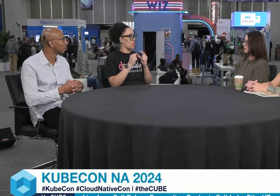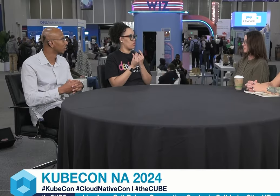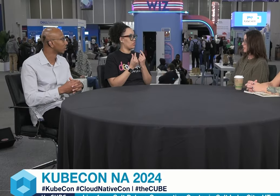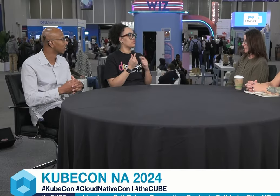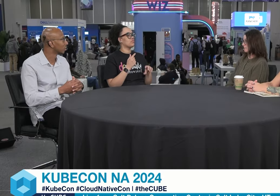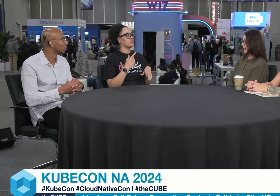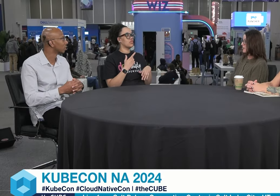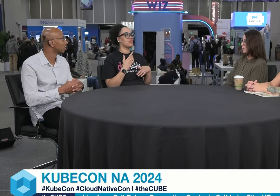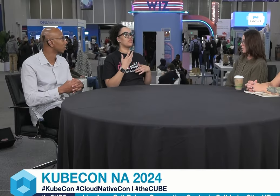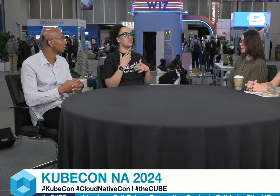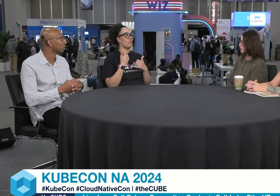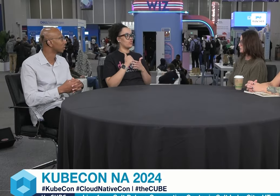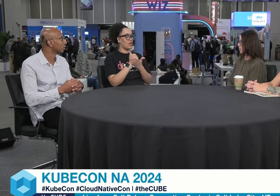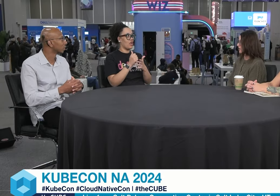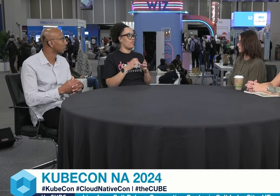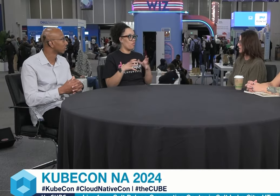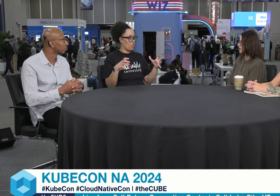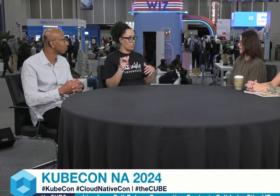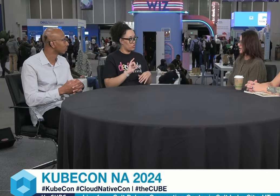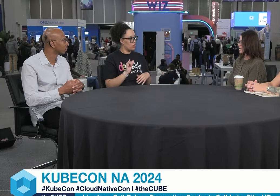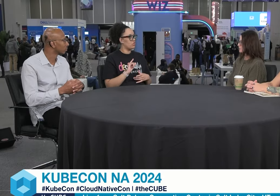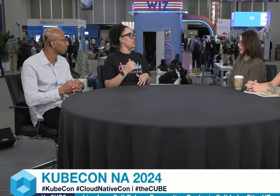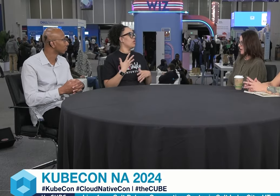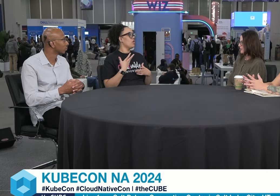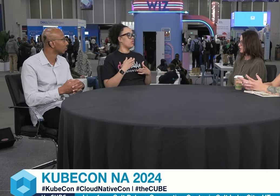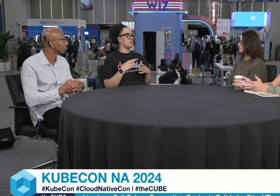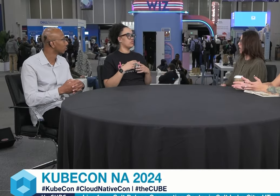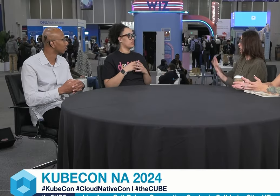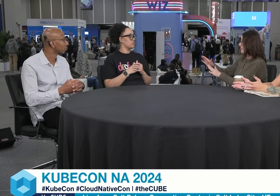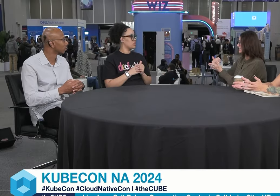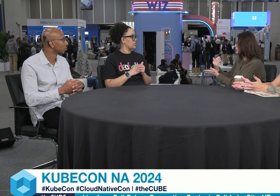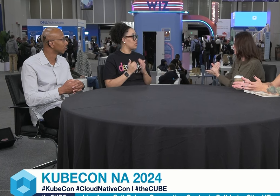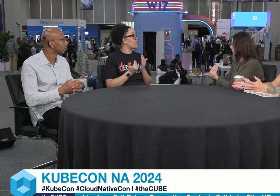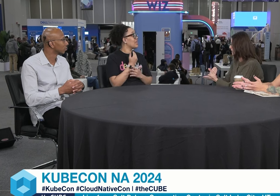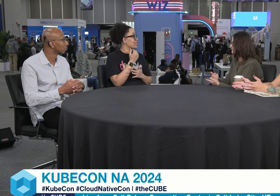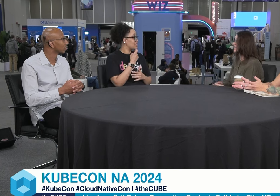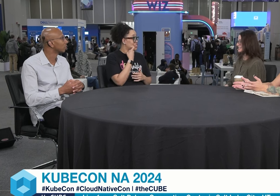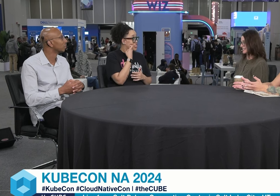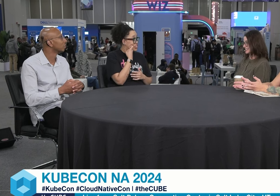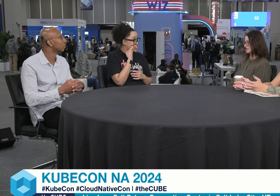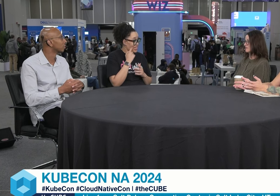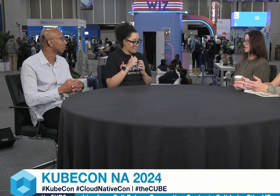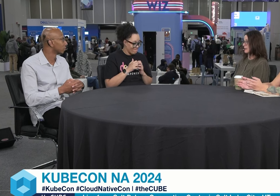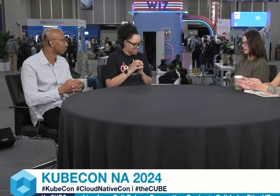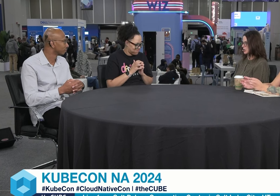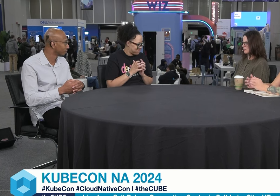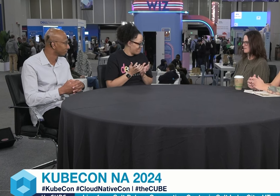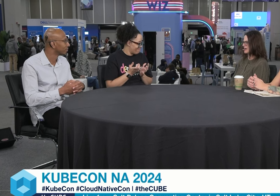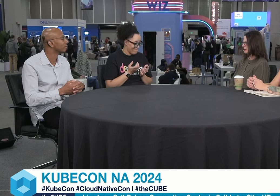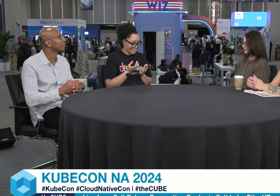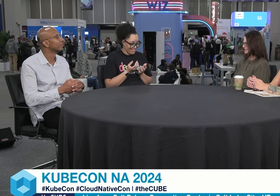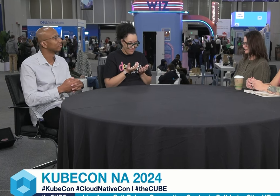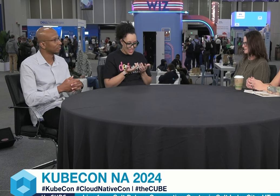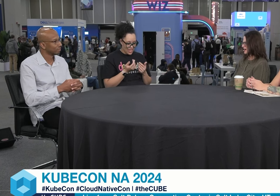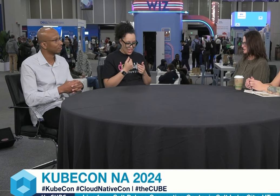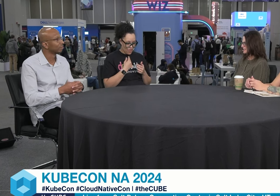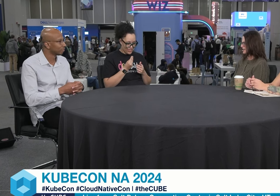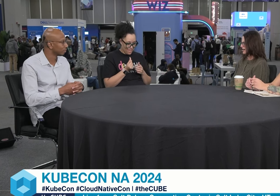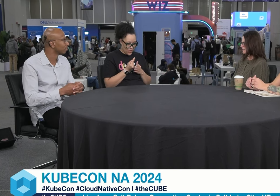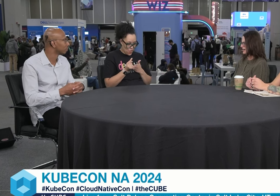I'm part of the BIPOC Working Group as well, and I'm helping- Which is new, yeah? Yes, it is very new. Very recently founded,